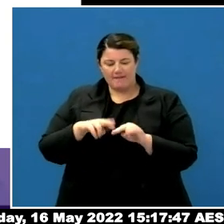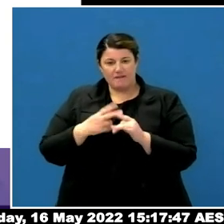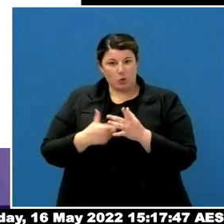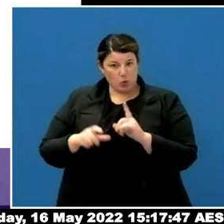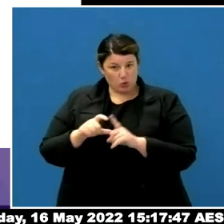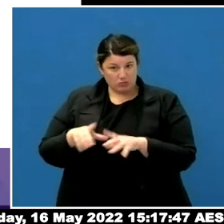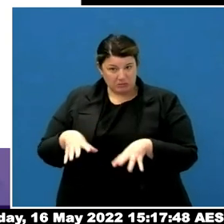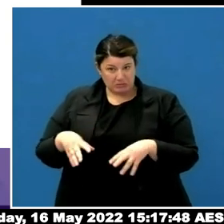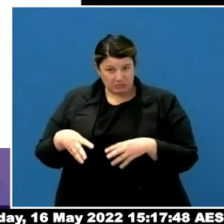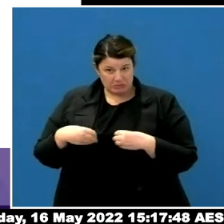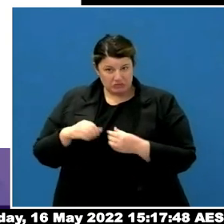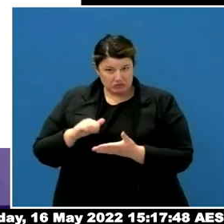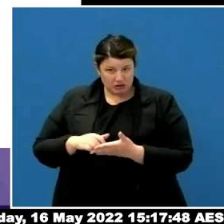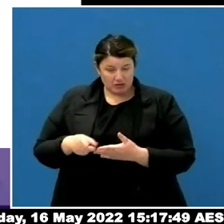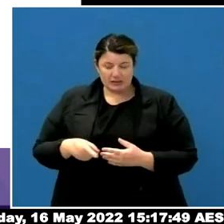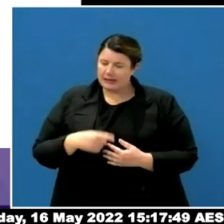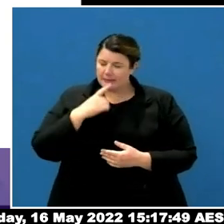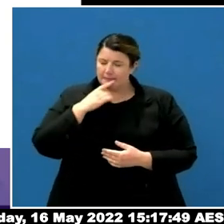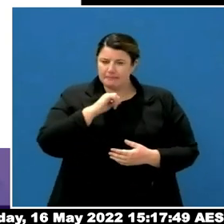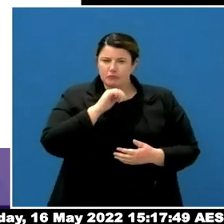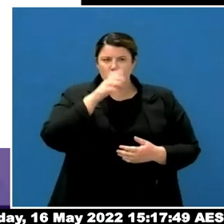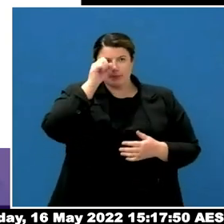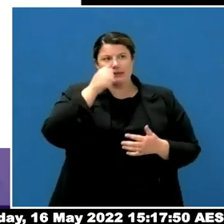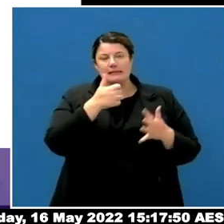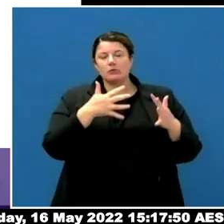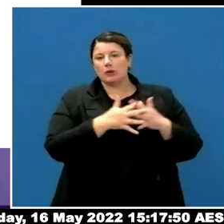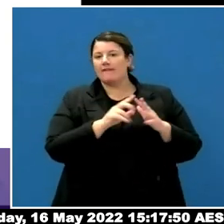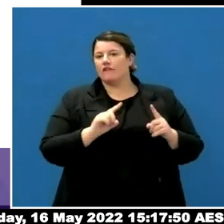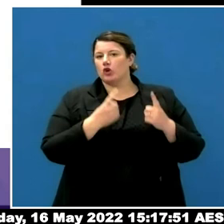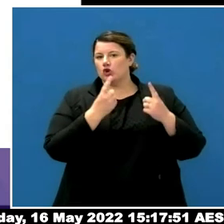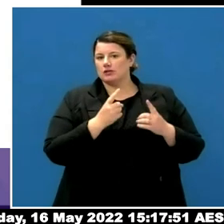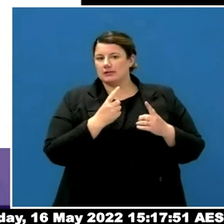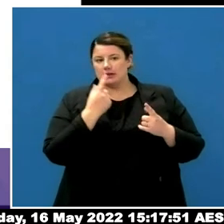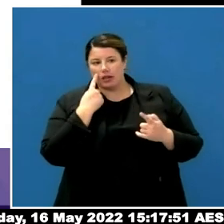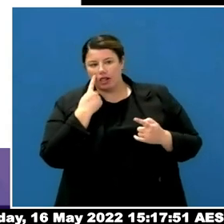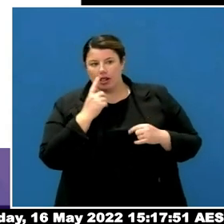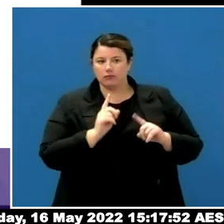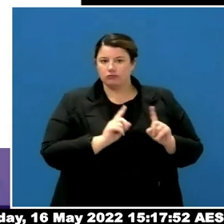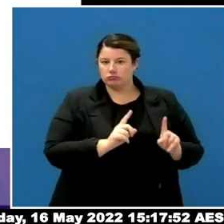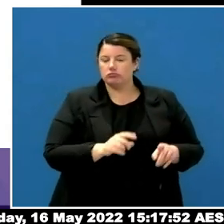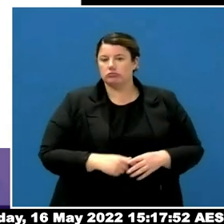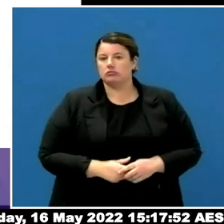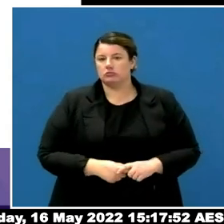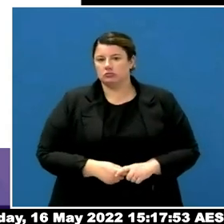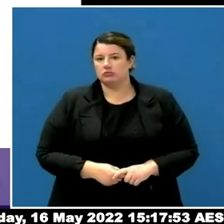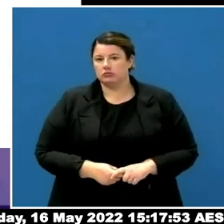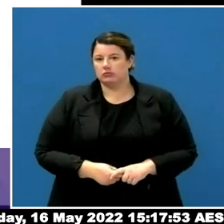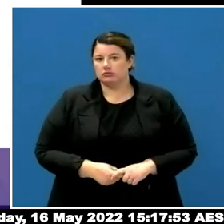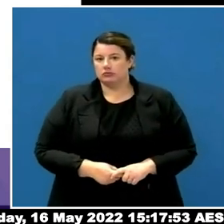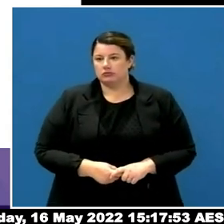Do you recall that service agreement being provided to you by Afford?